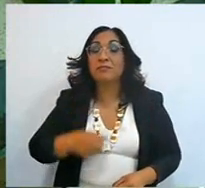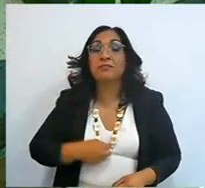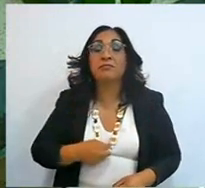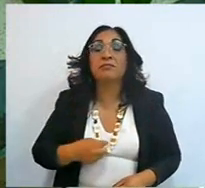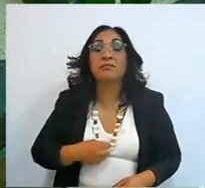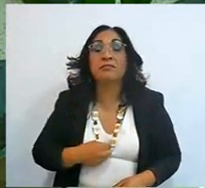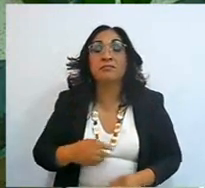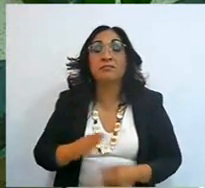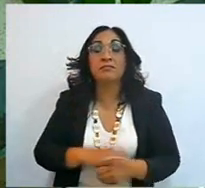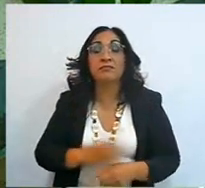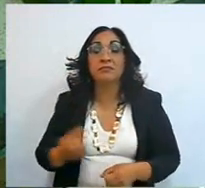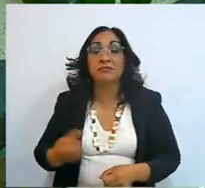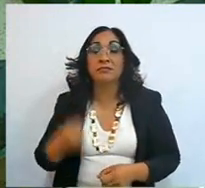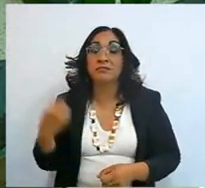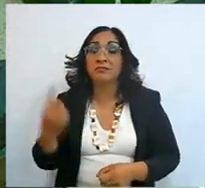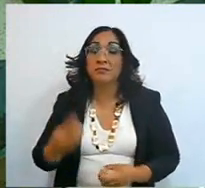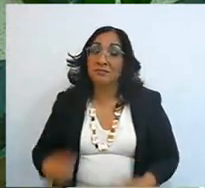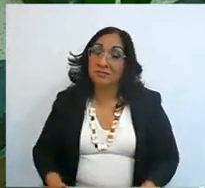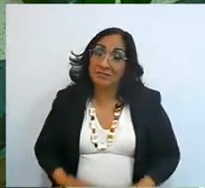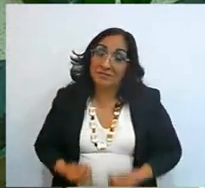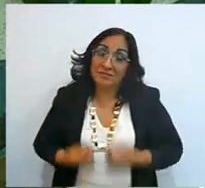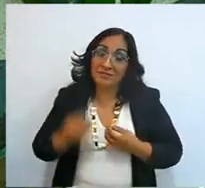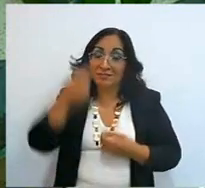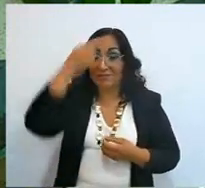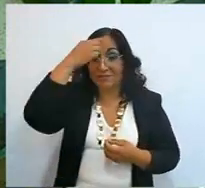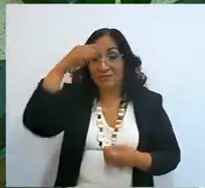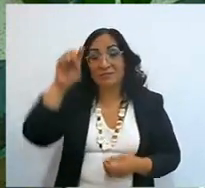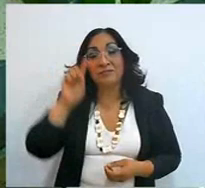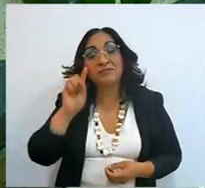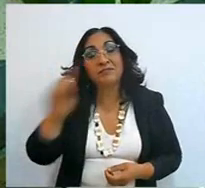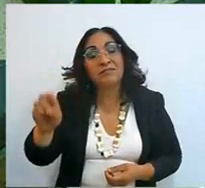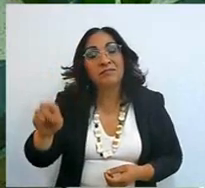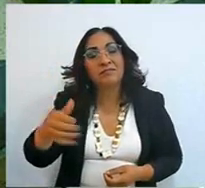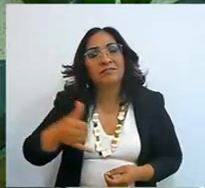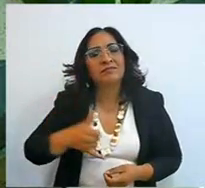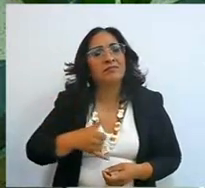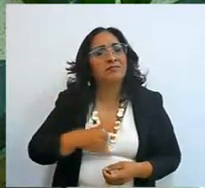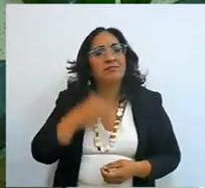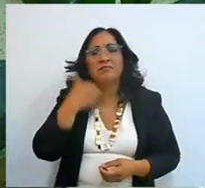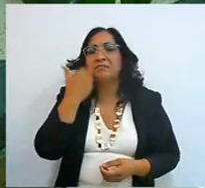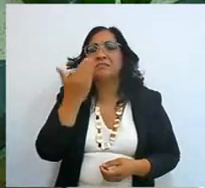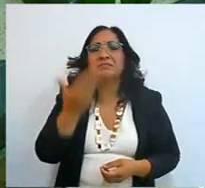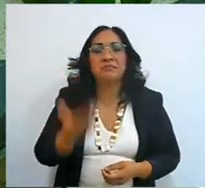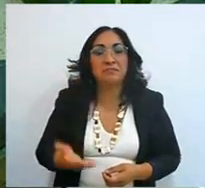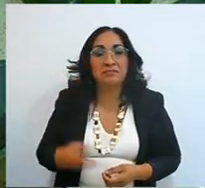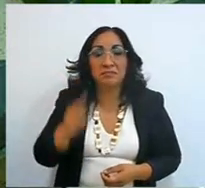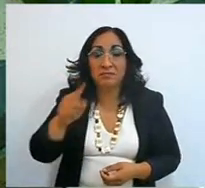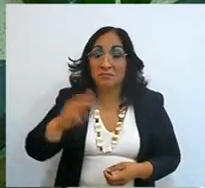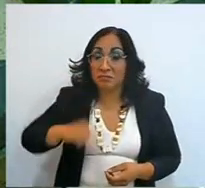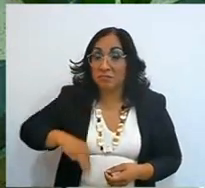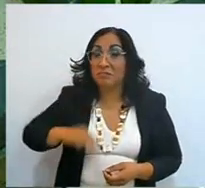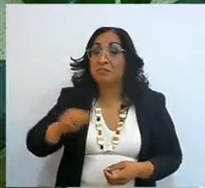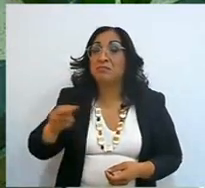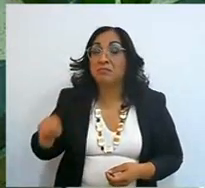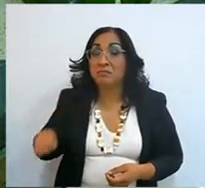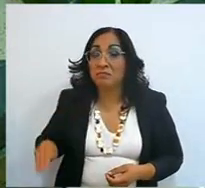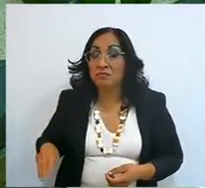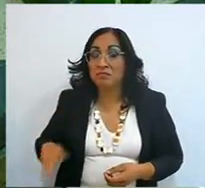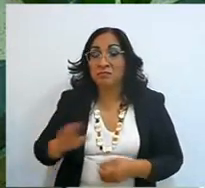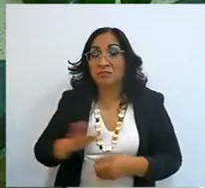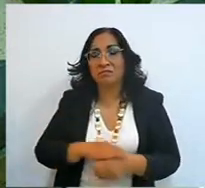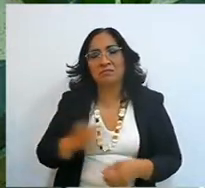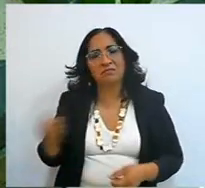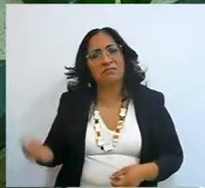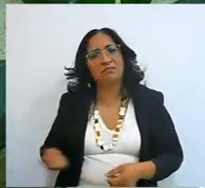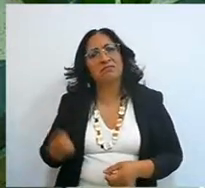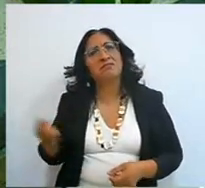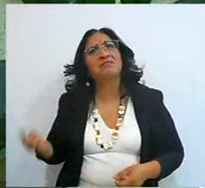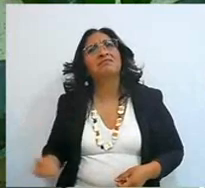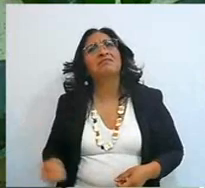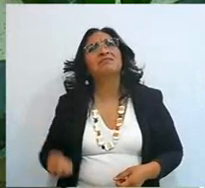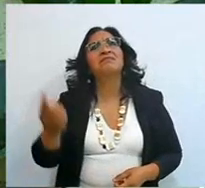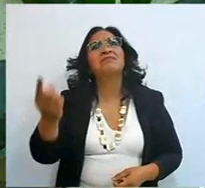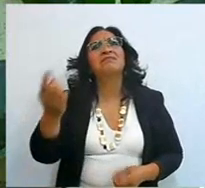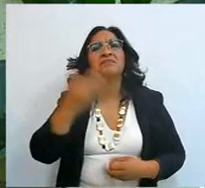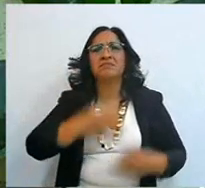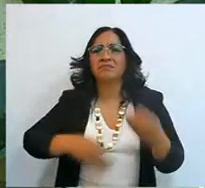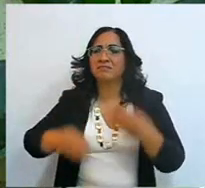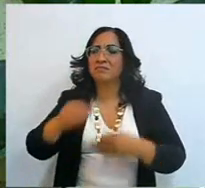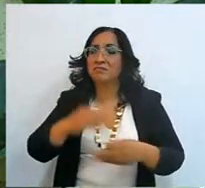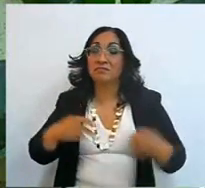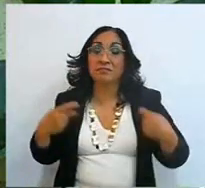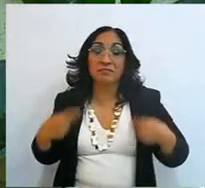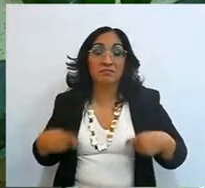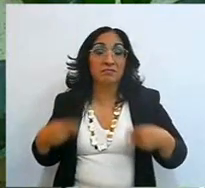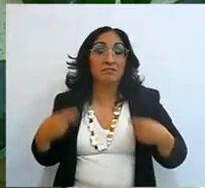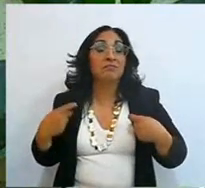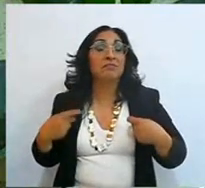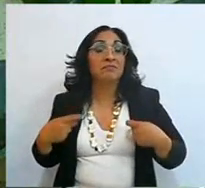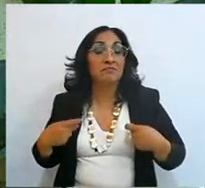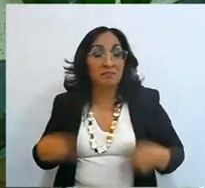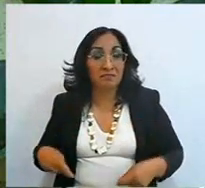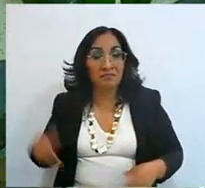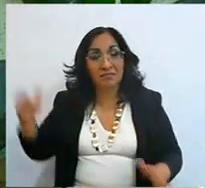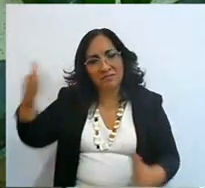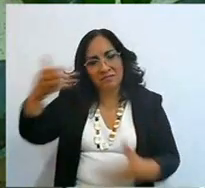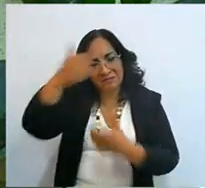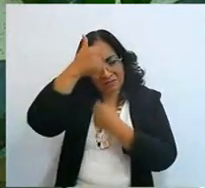because she is life for you, I do not want the death of the one who dies, but that all proceed to repentance,